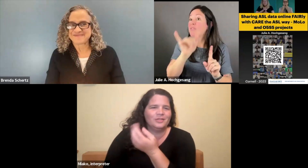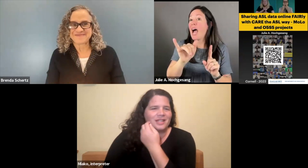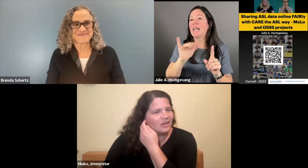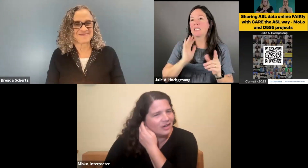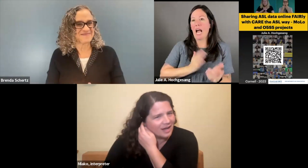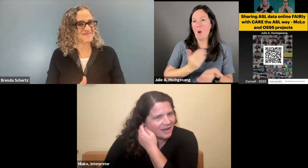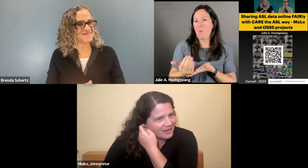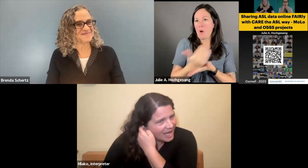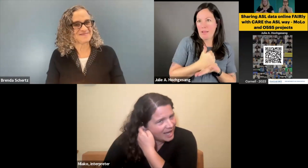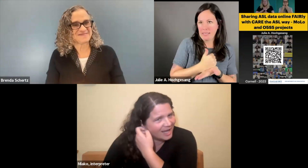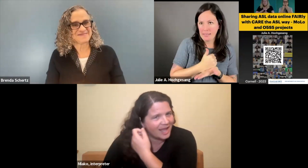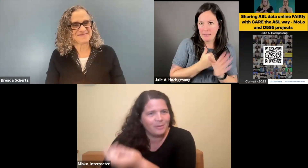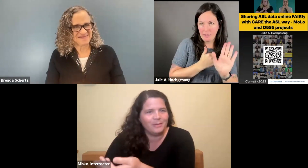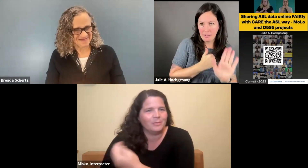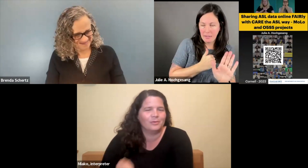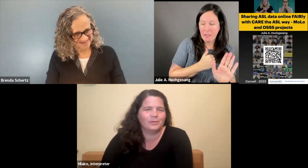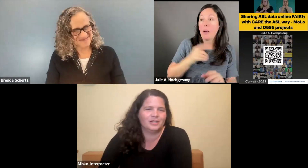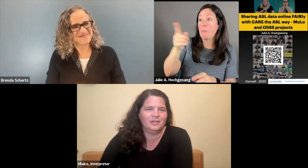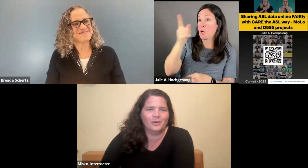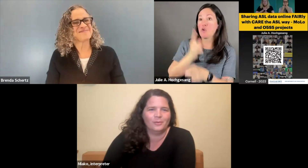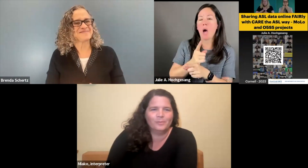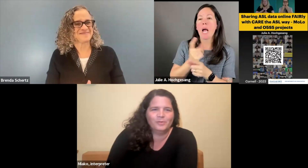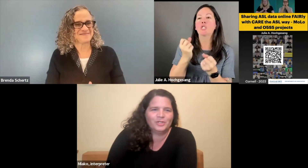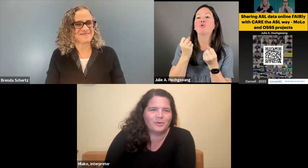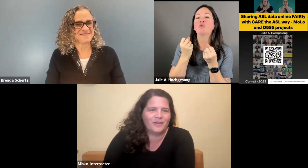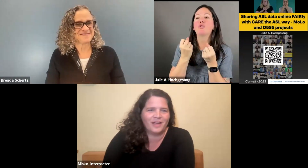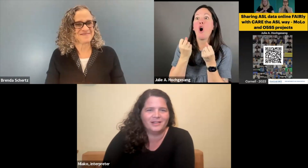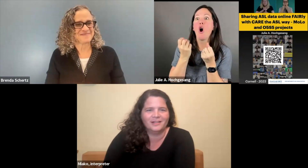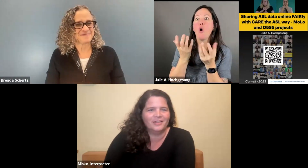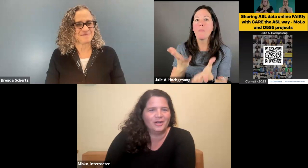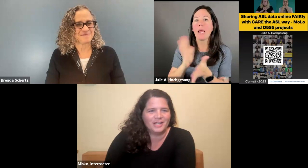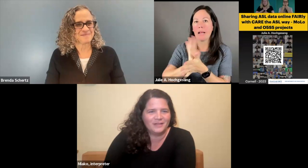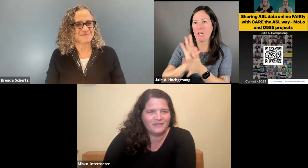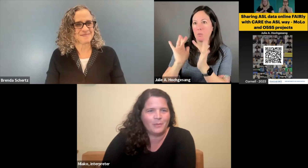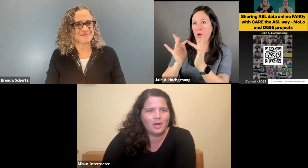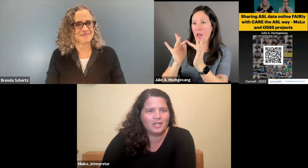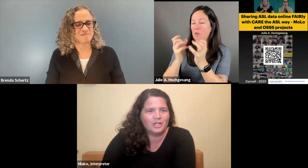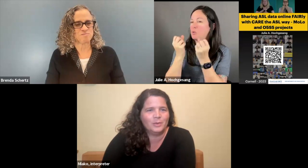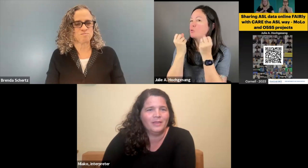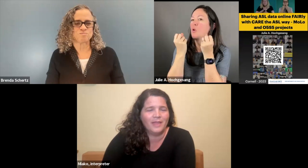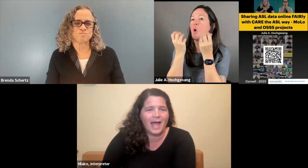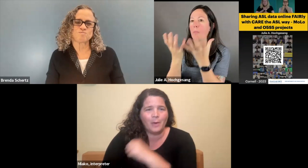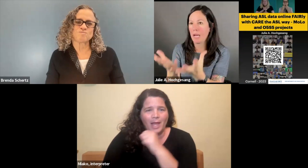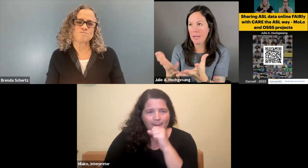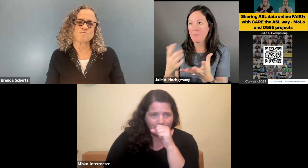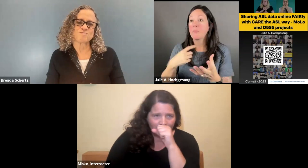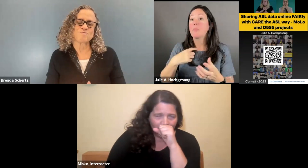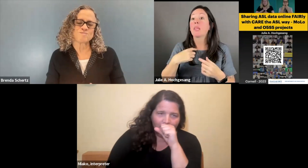center at Gallaudet and had people you know just provide little narratives if they wanted to in that